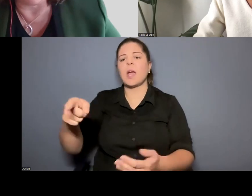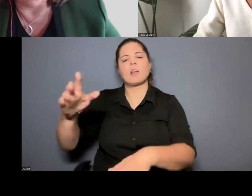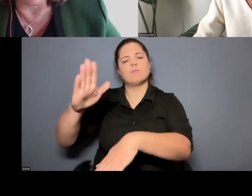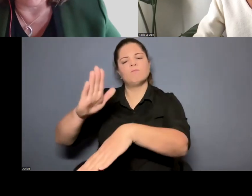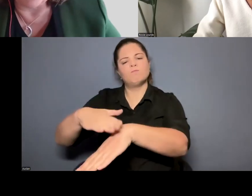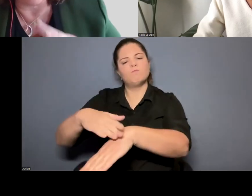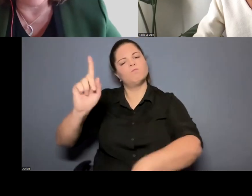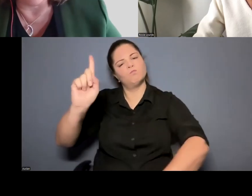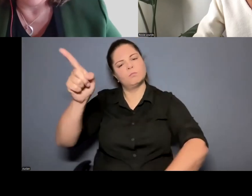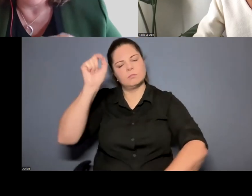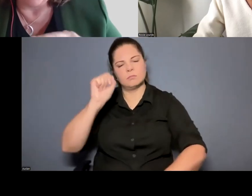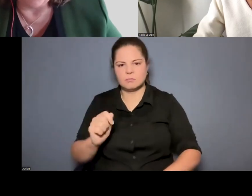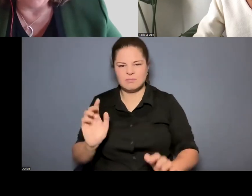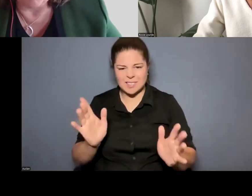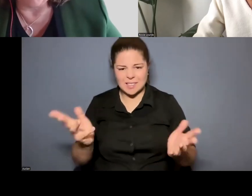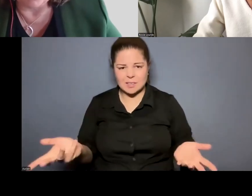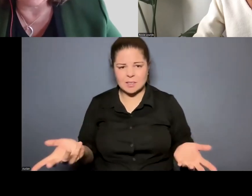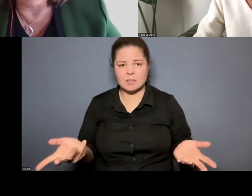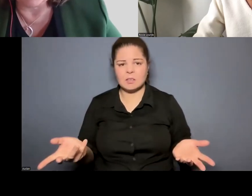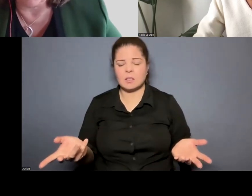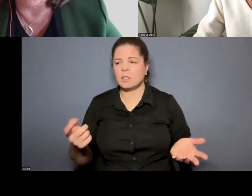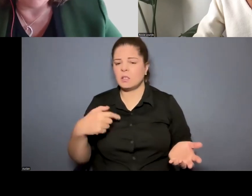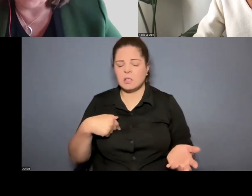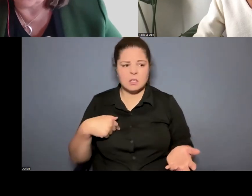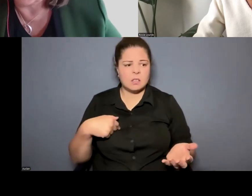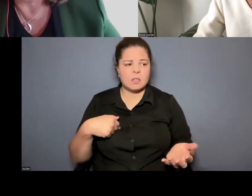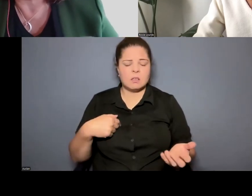and I would have to go through all of this, I would not have done it.